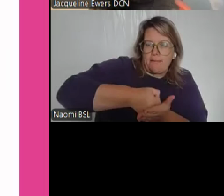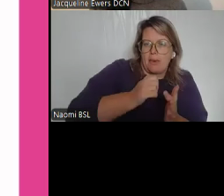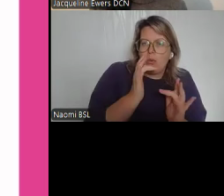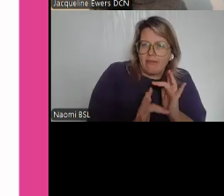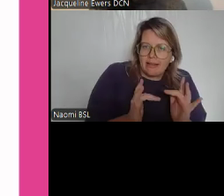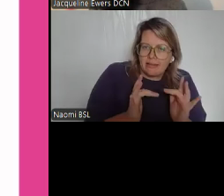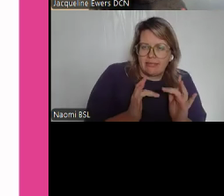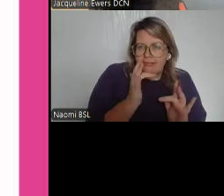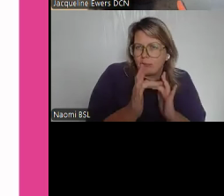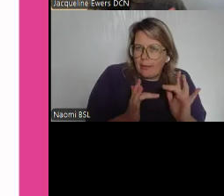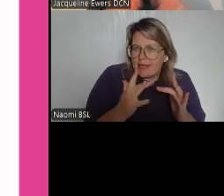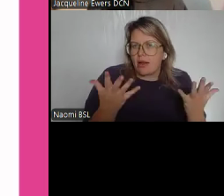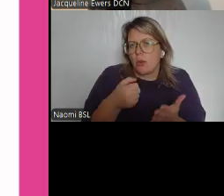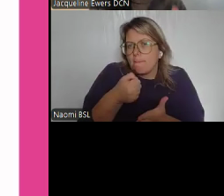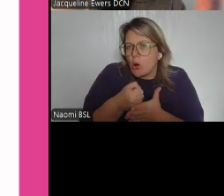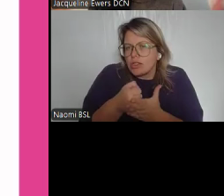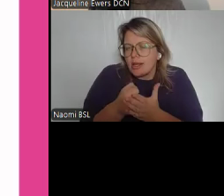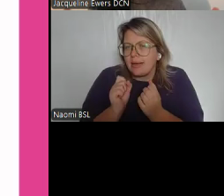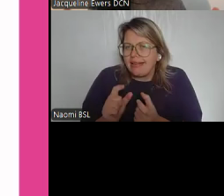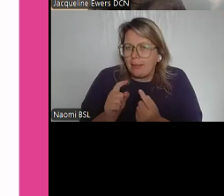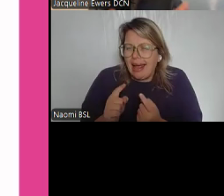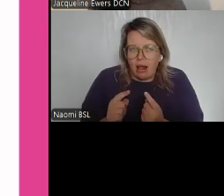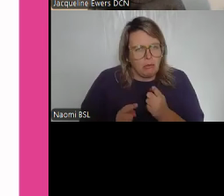It's quite passive when it's in the footer.